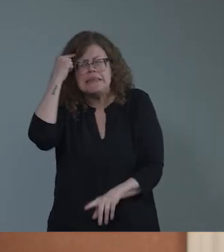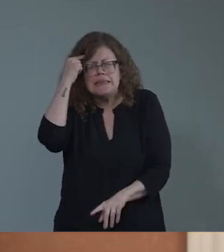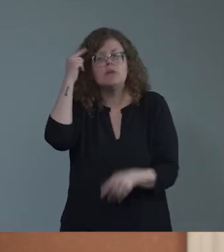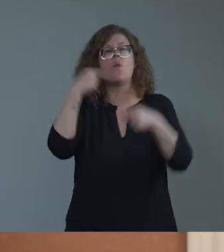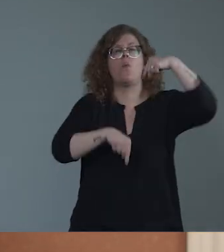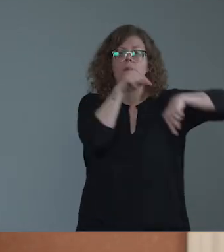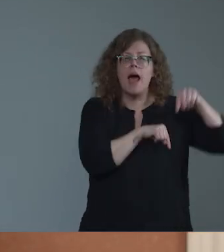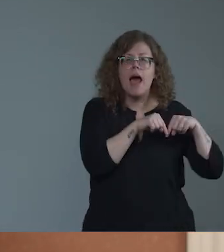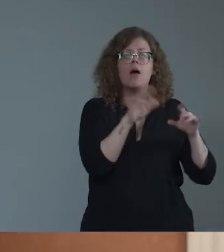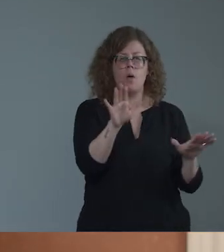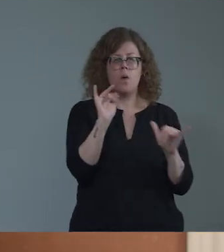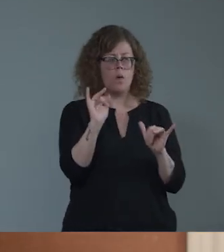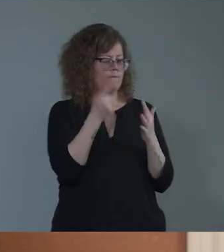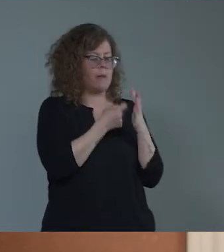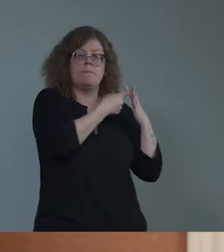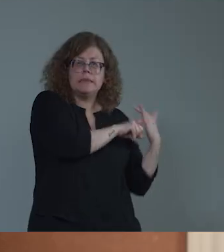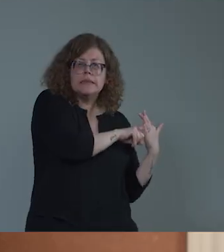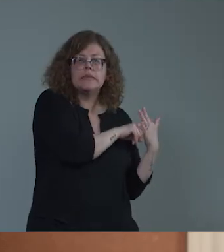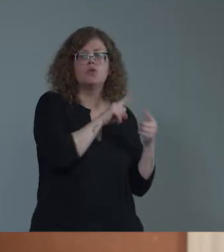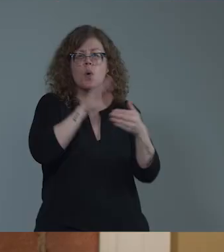So it's really good again to think about the end at the beginning.